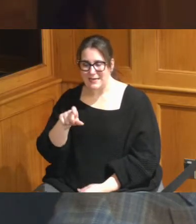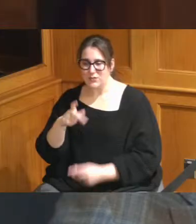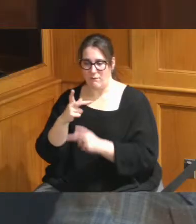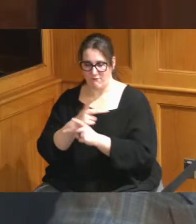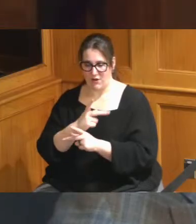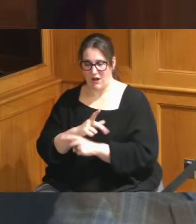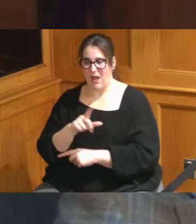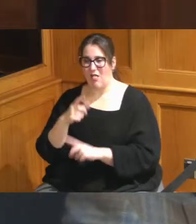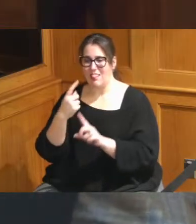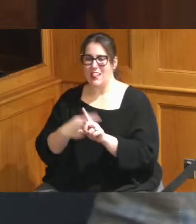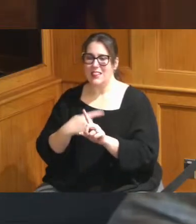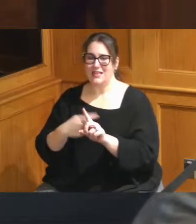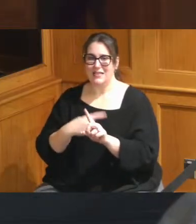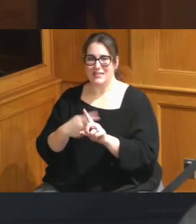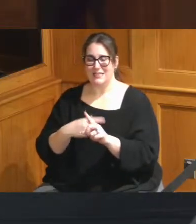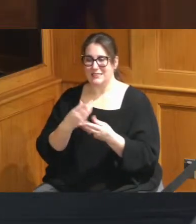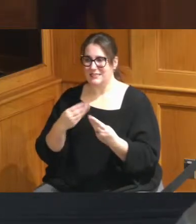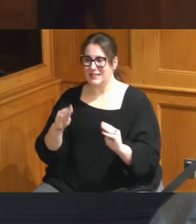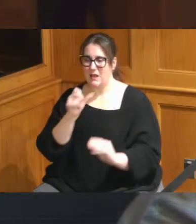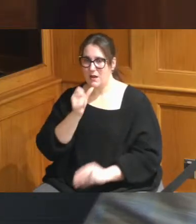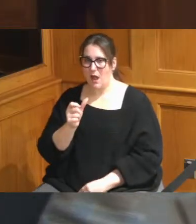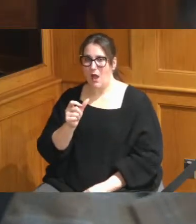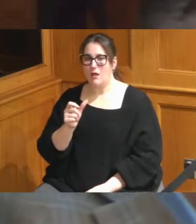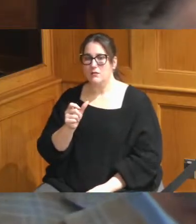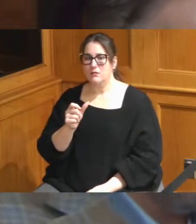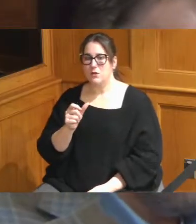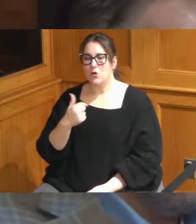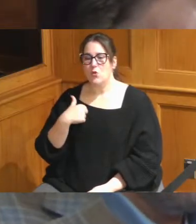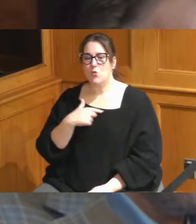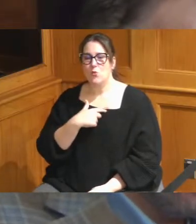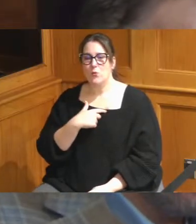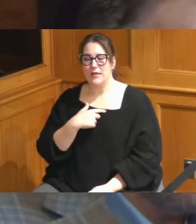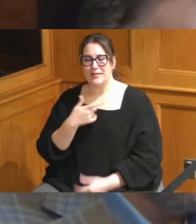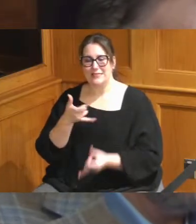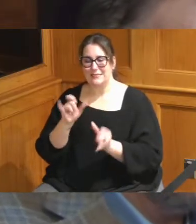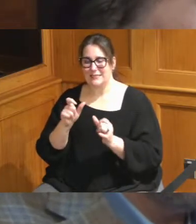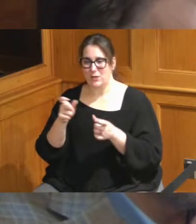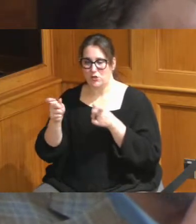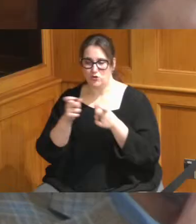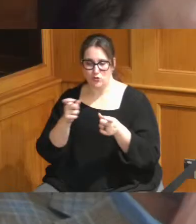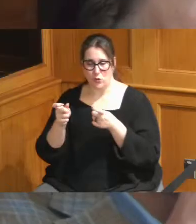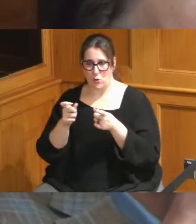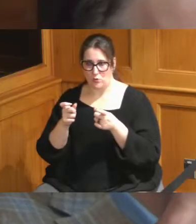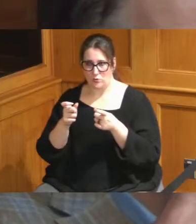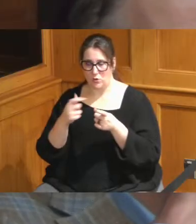We don't want to sell. We want a lease where we still have control. Number two, we want the air